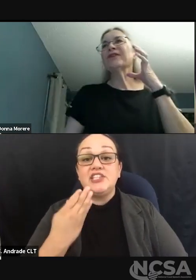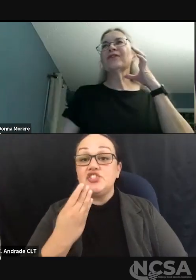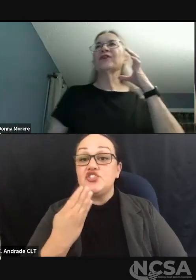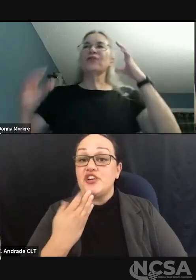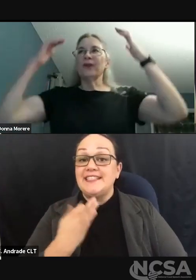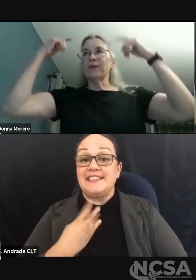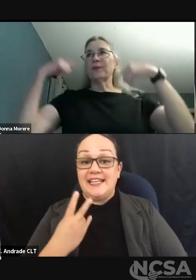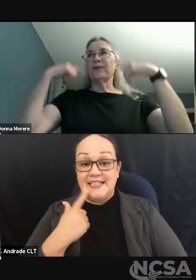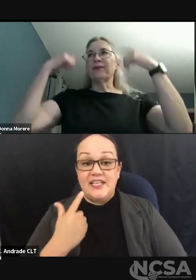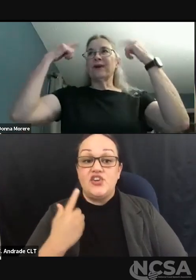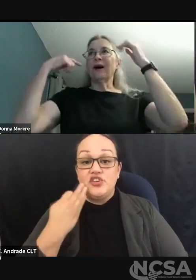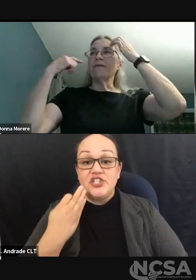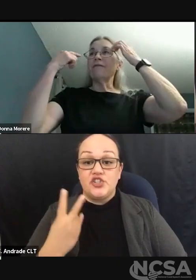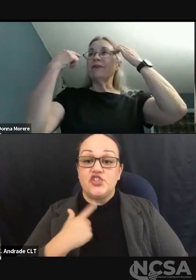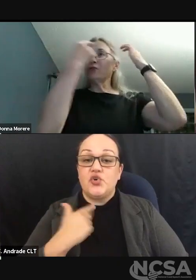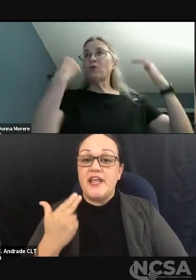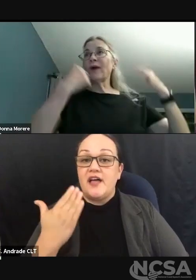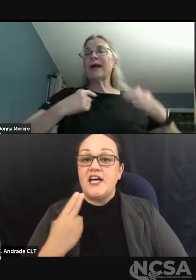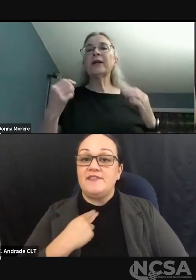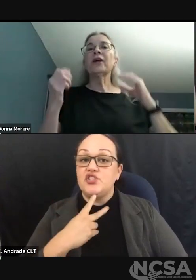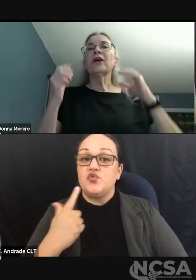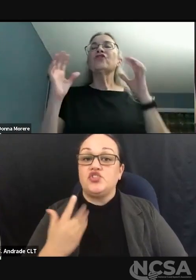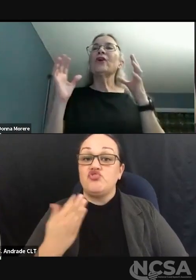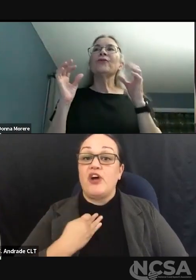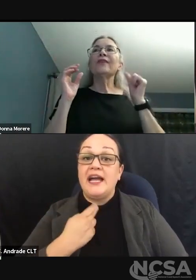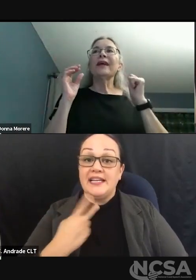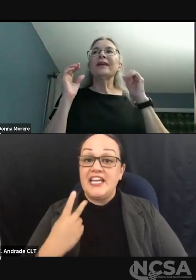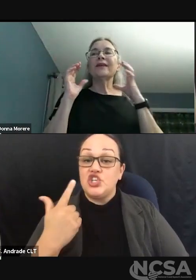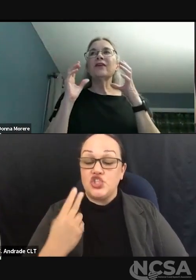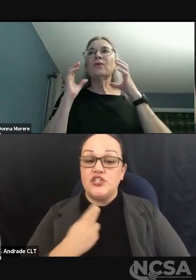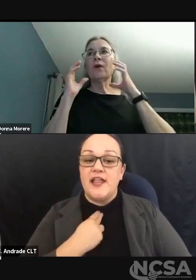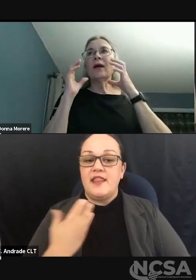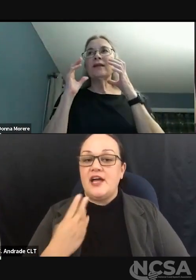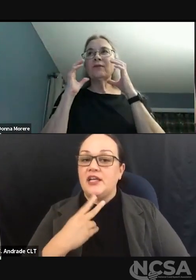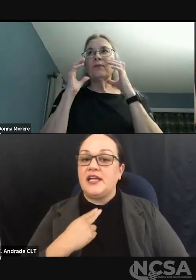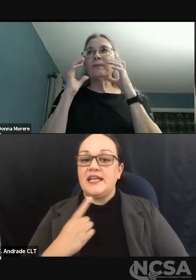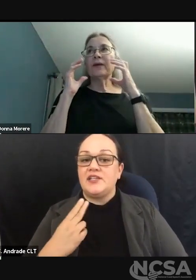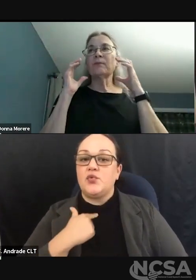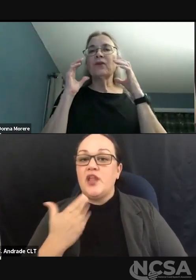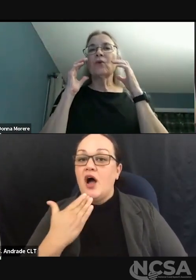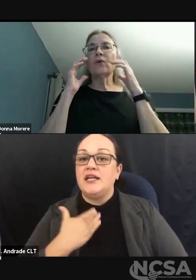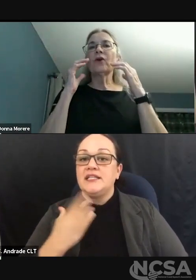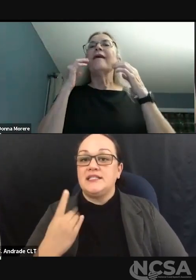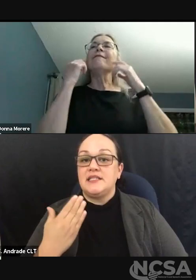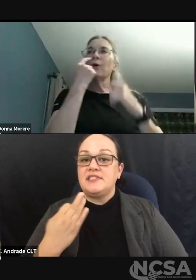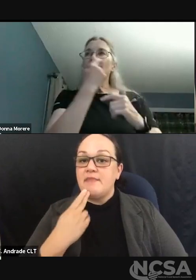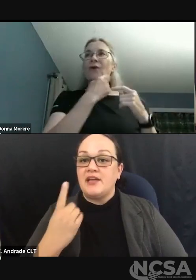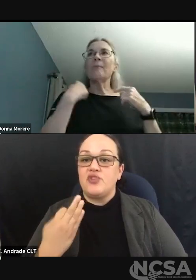research with visual tracking shows that kids with Autism Spectrum Disorder focus on